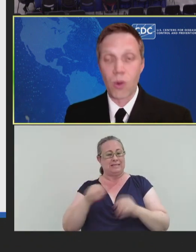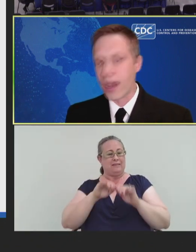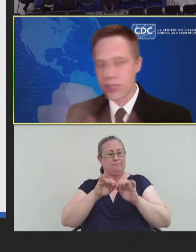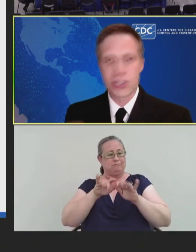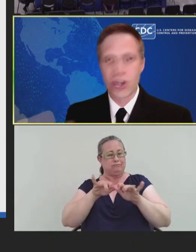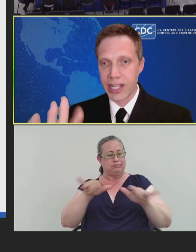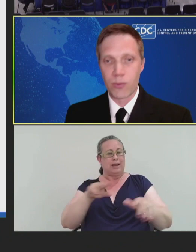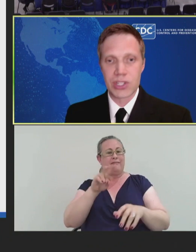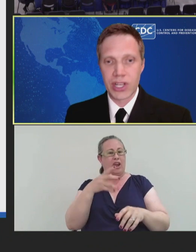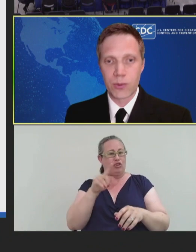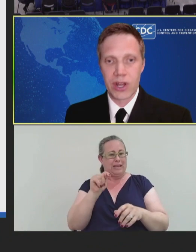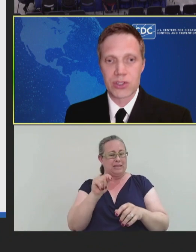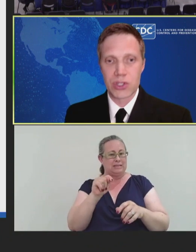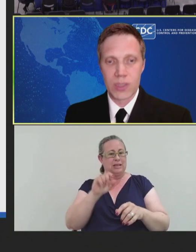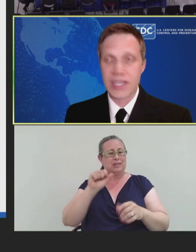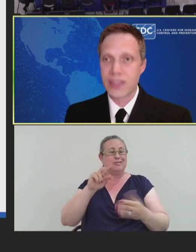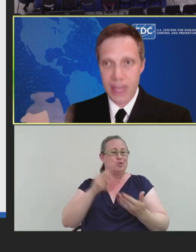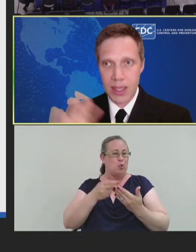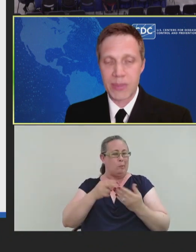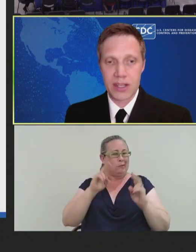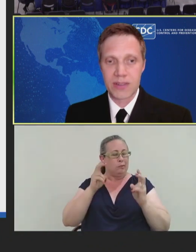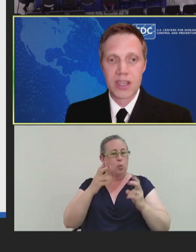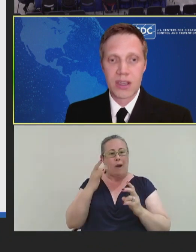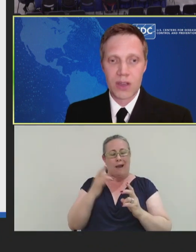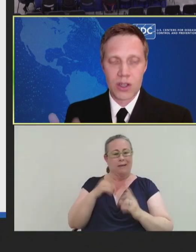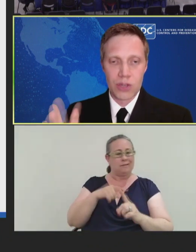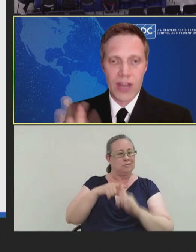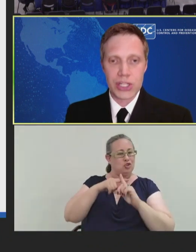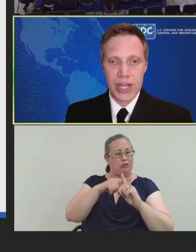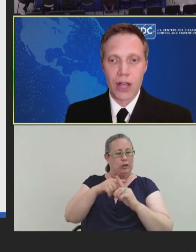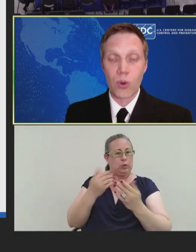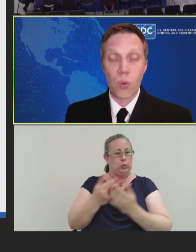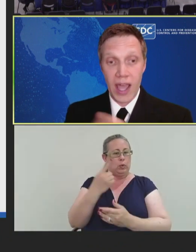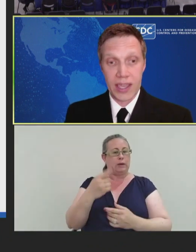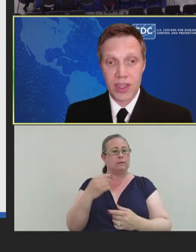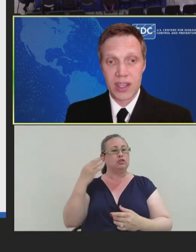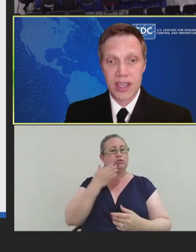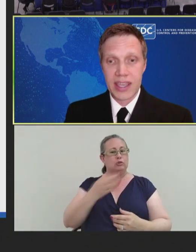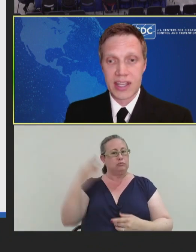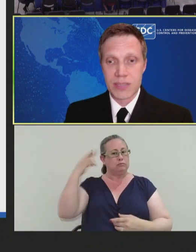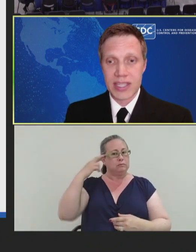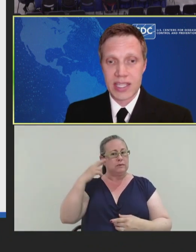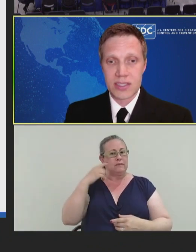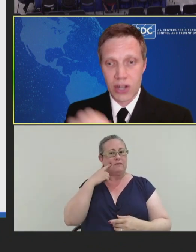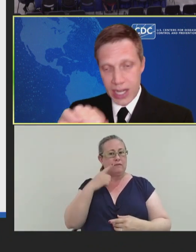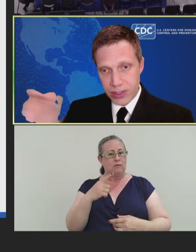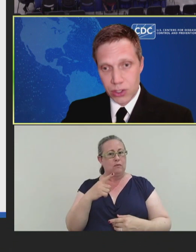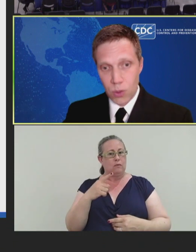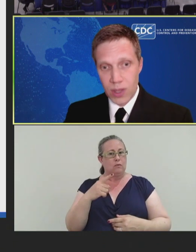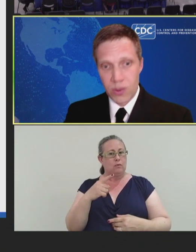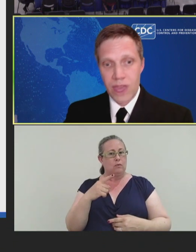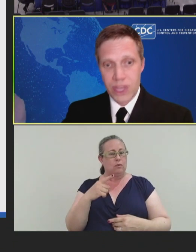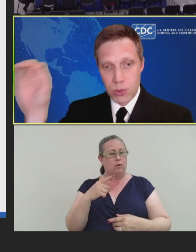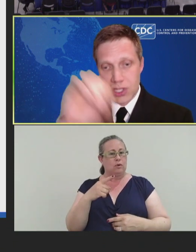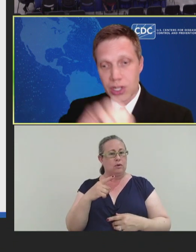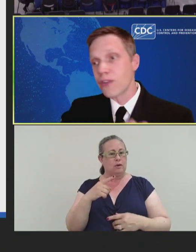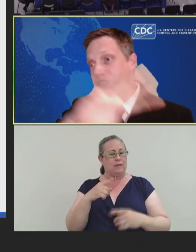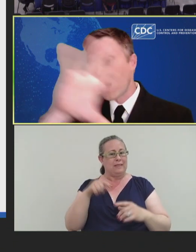why aren't you targeting one of those new ones?" I think they have made a good rationale for why, but it doesn't make sense to target every little one. This one's going to cover that